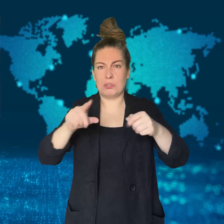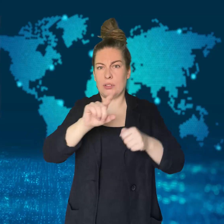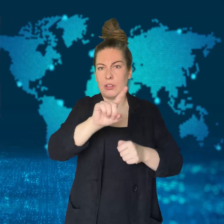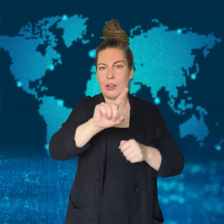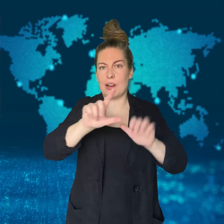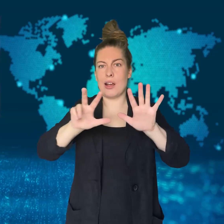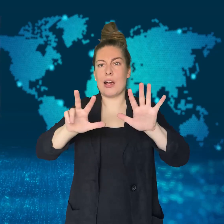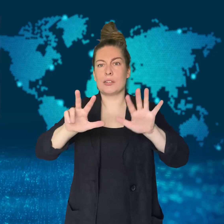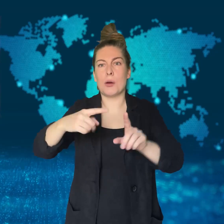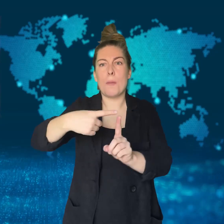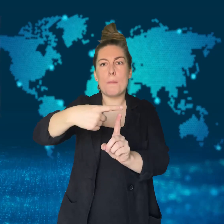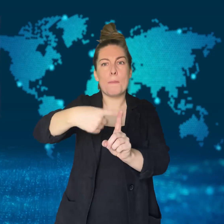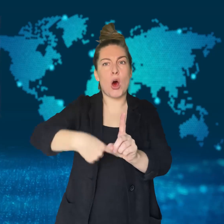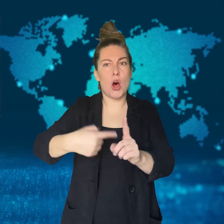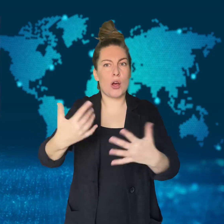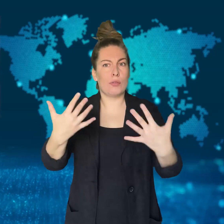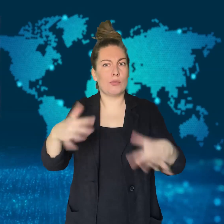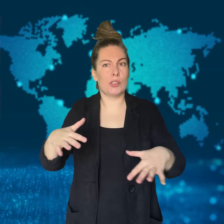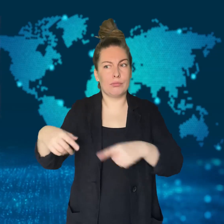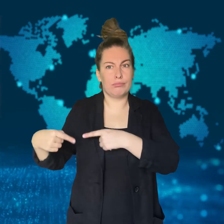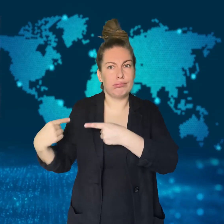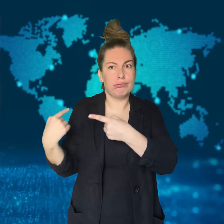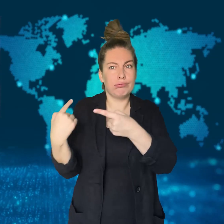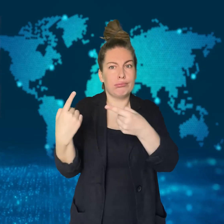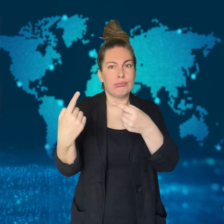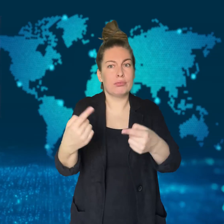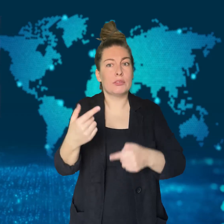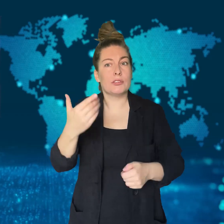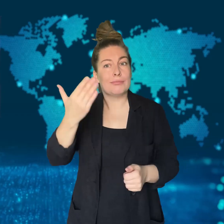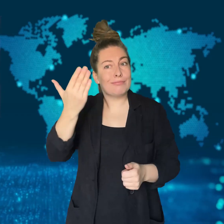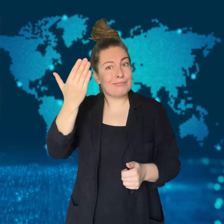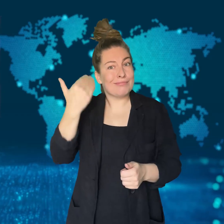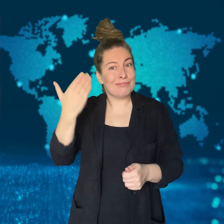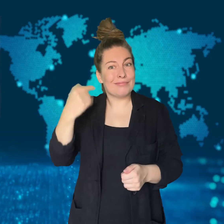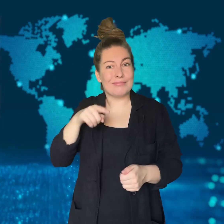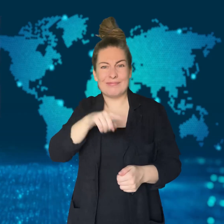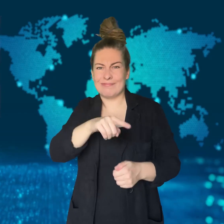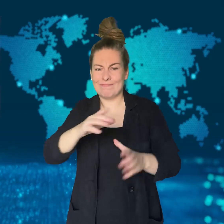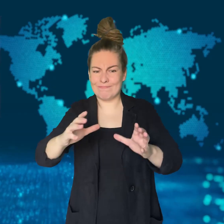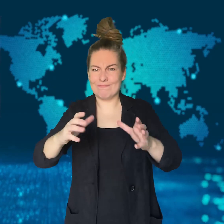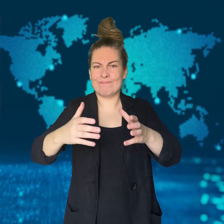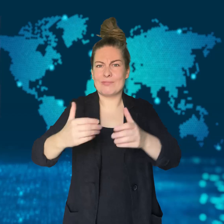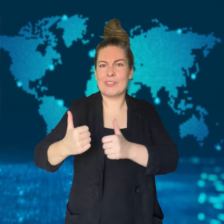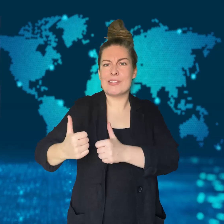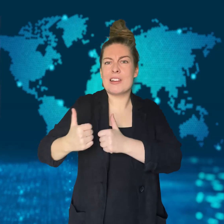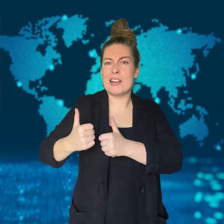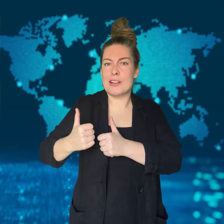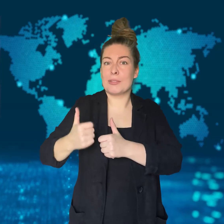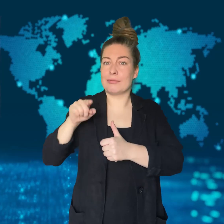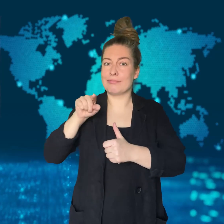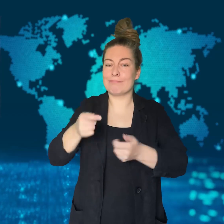Since last Friday, the fighting has increased